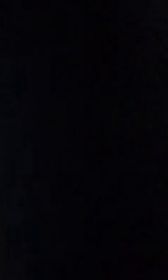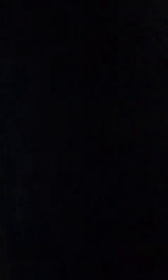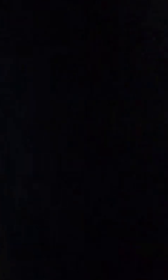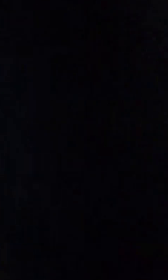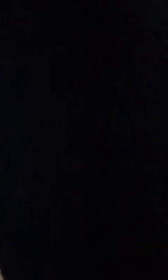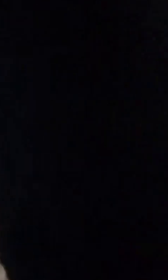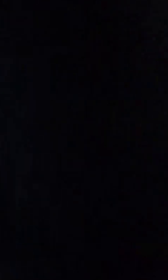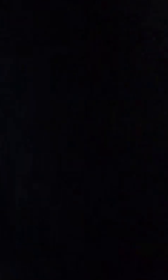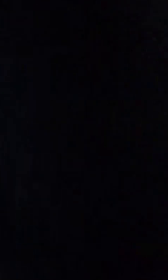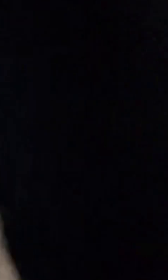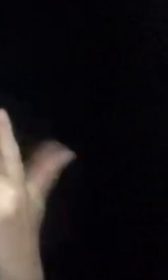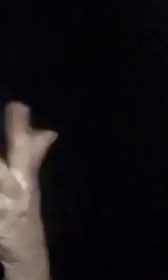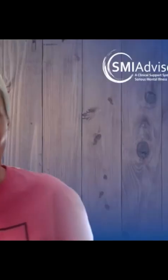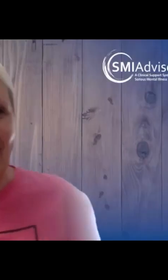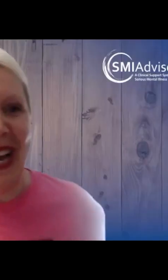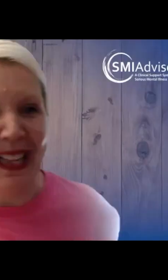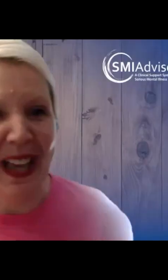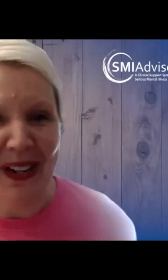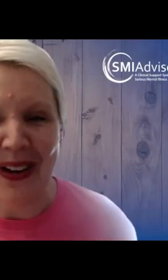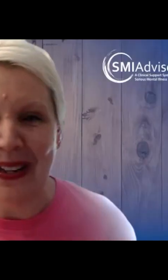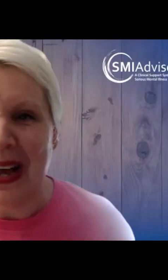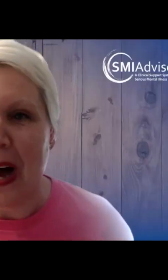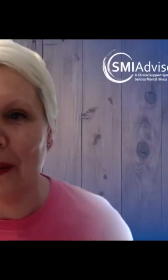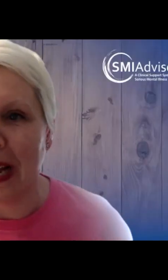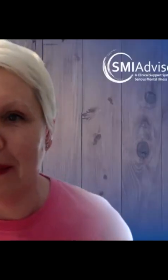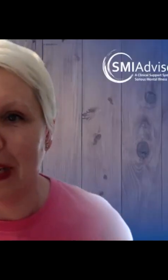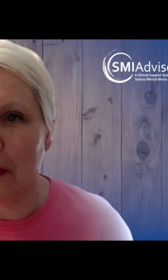ALL OF US. LOOK AT THAT PINK. I LOVE IT ALL. I AM GOING TO GO